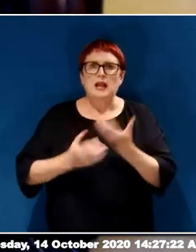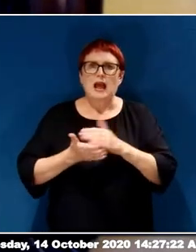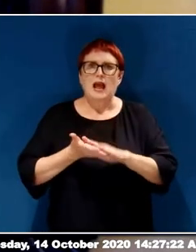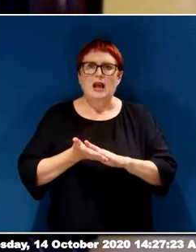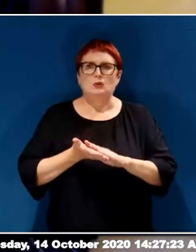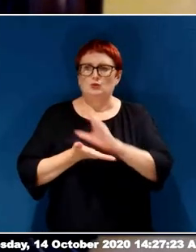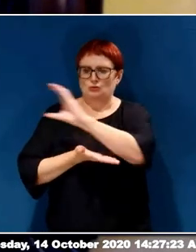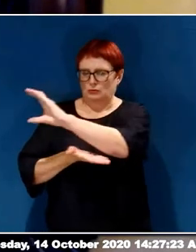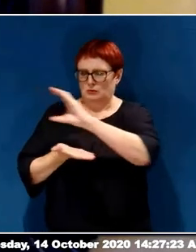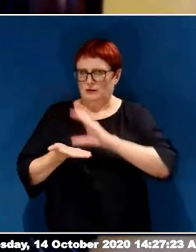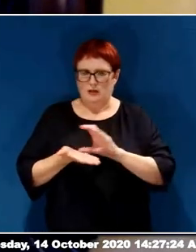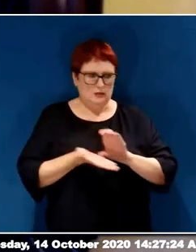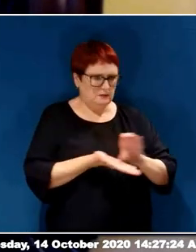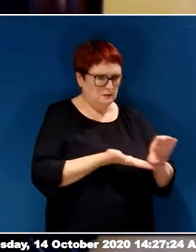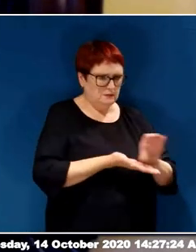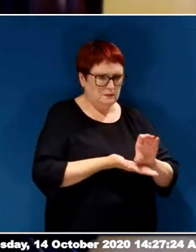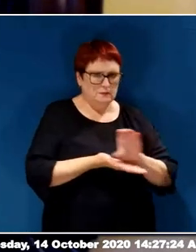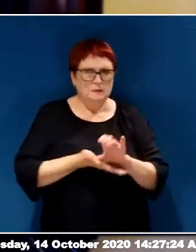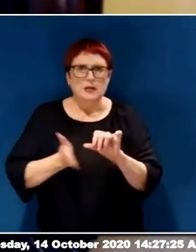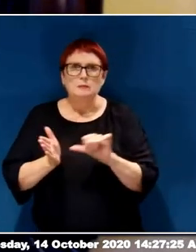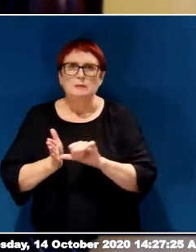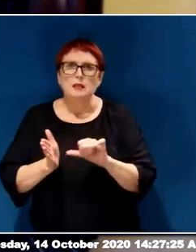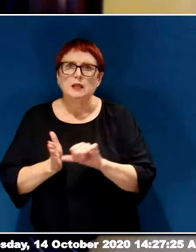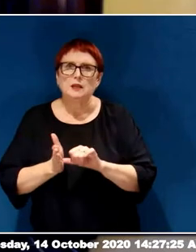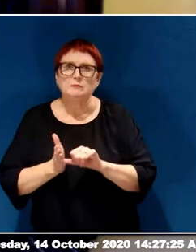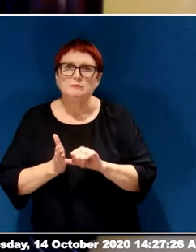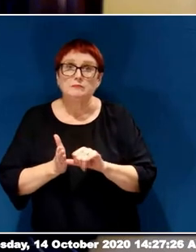choose to implement, or even whether to implement at all.